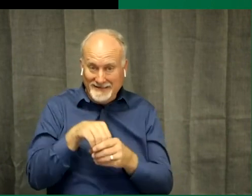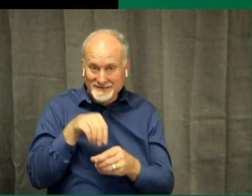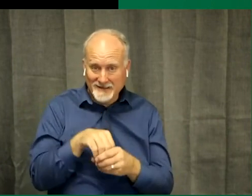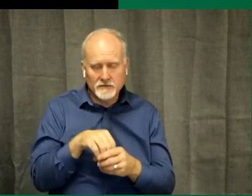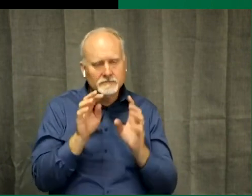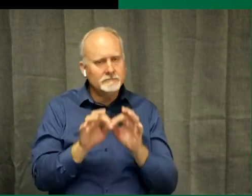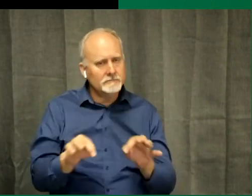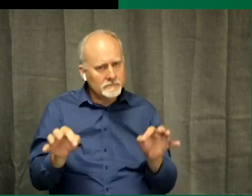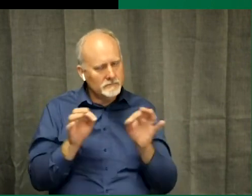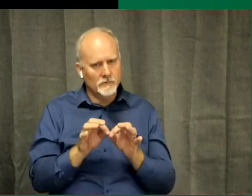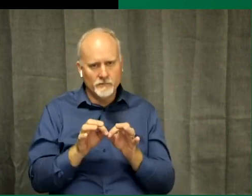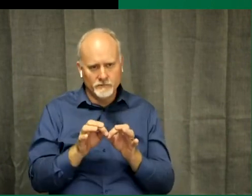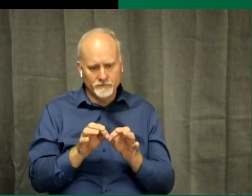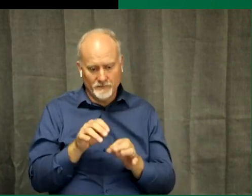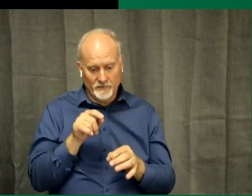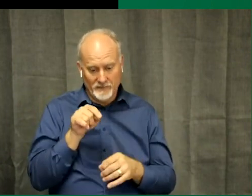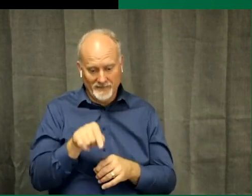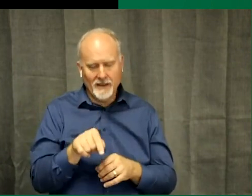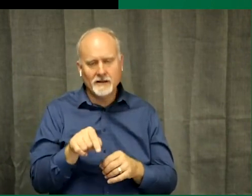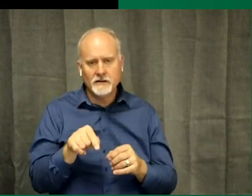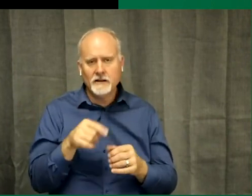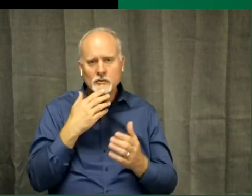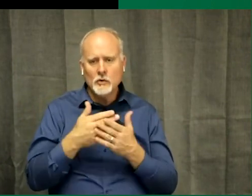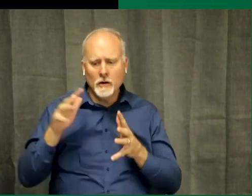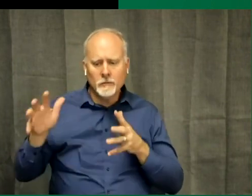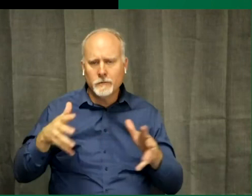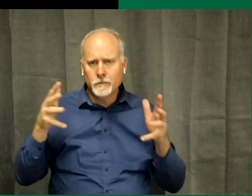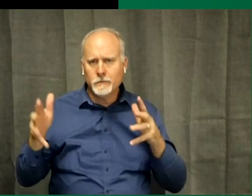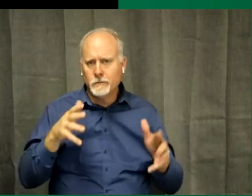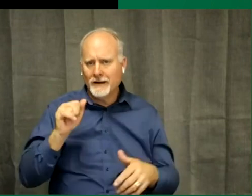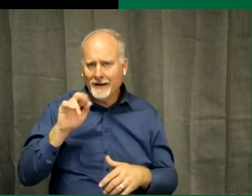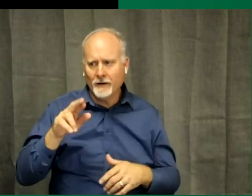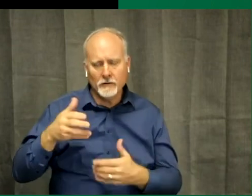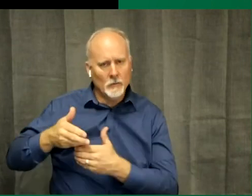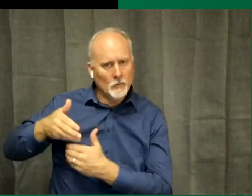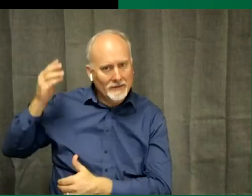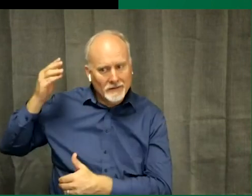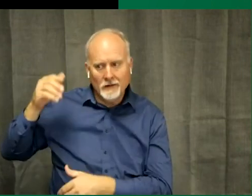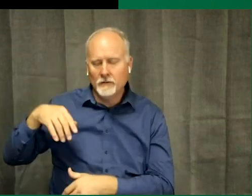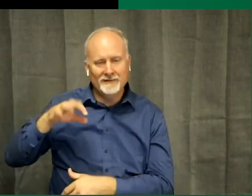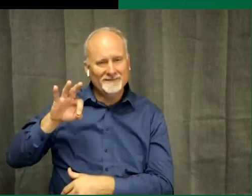to make sure that that area is well ventilated you might open a window or turn on a fan to make sure